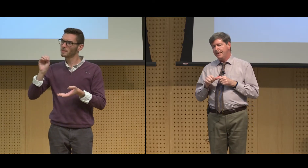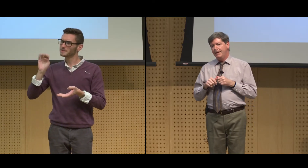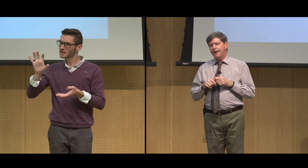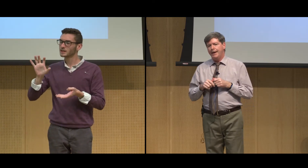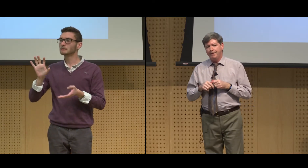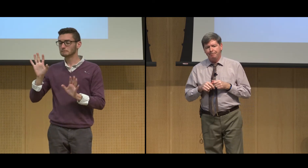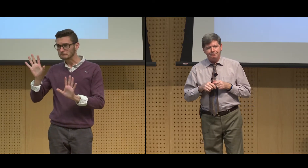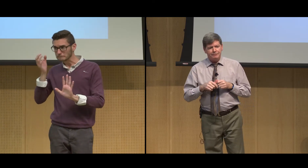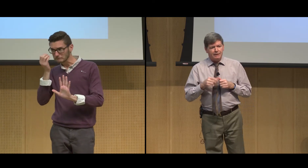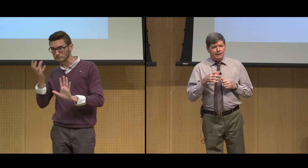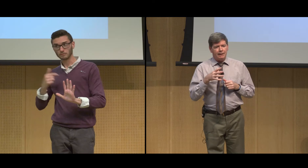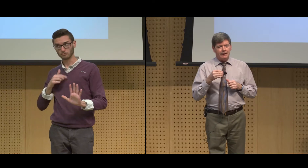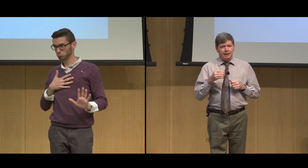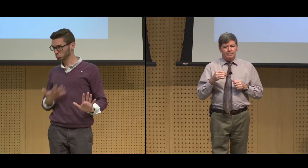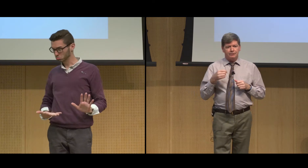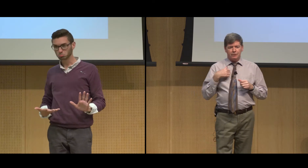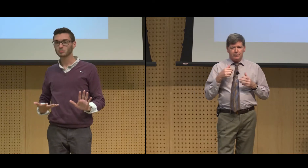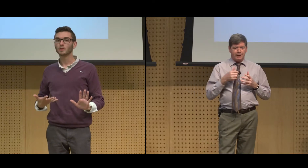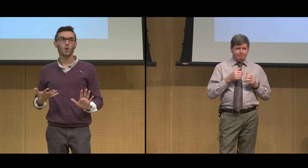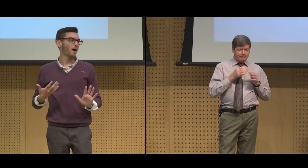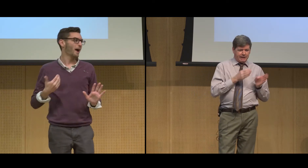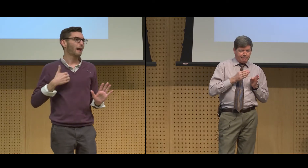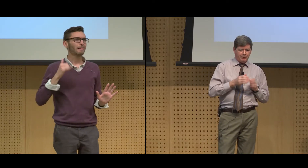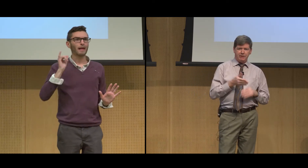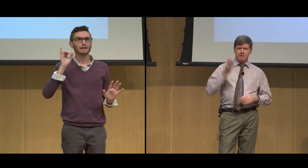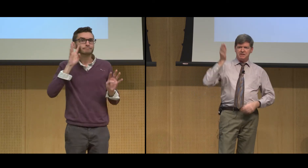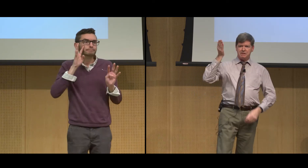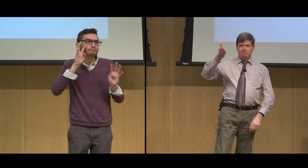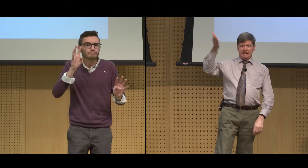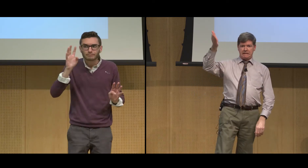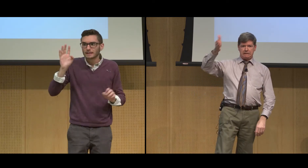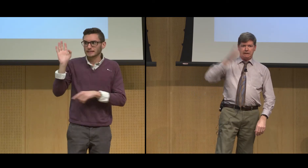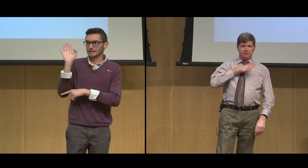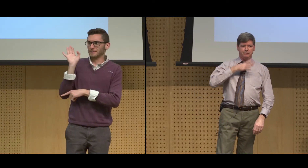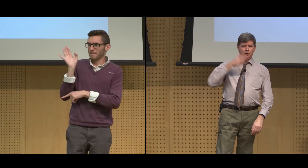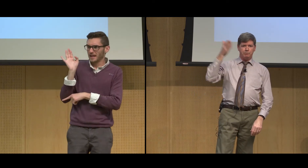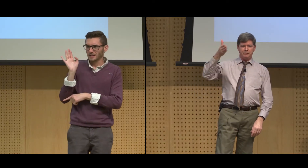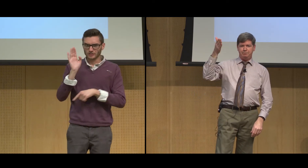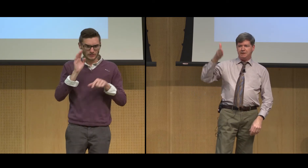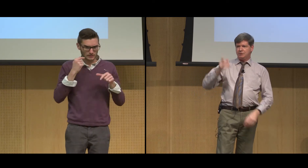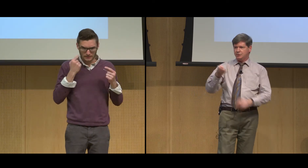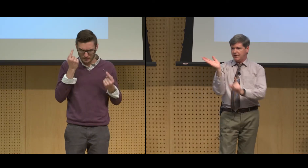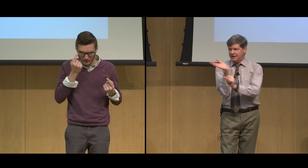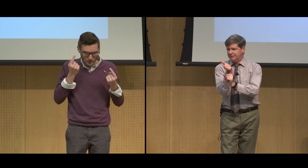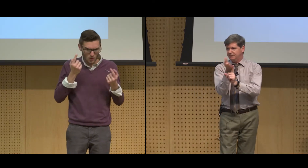Um, and so I--like, I prepared this speech, like, this formal speech to try to convince them